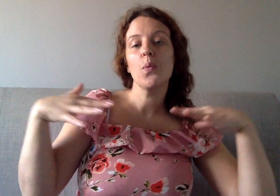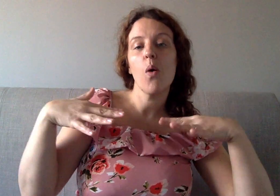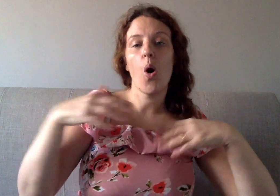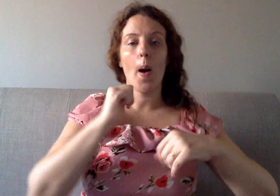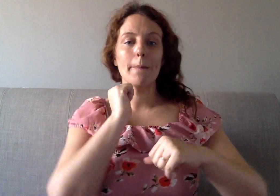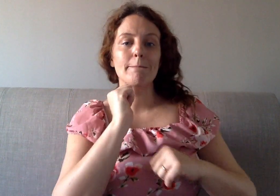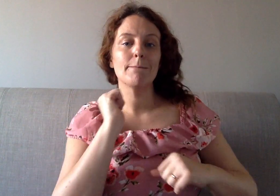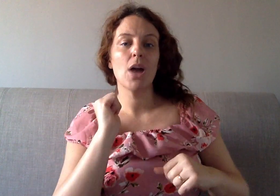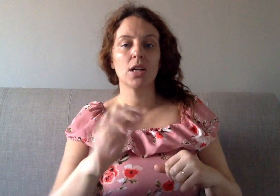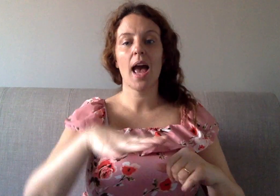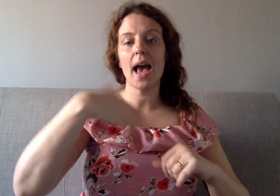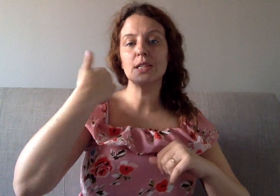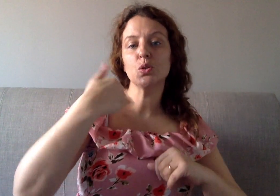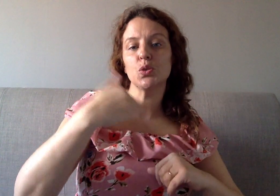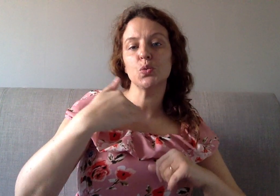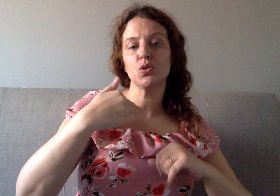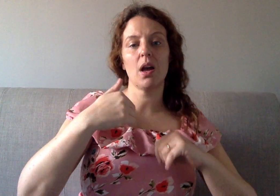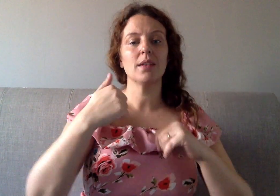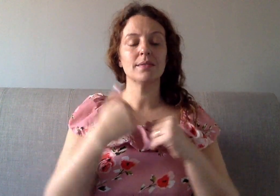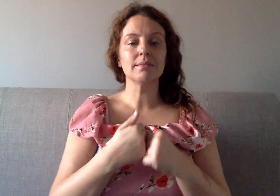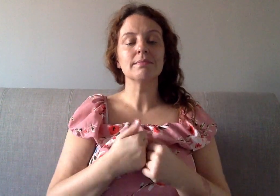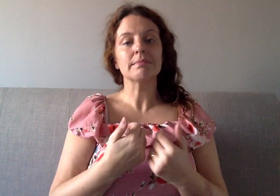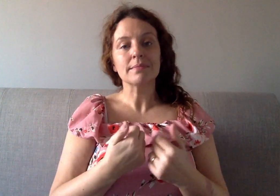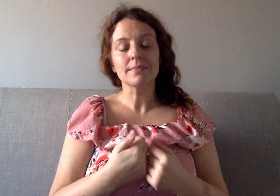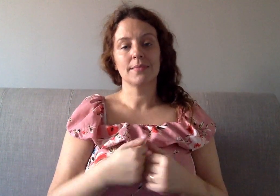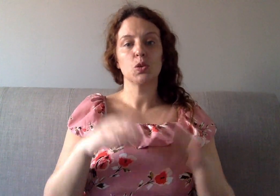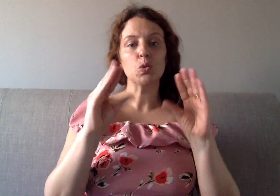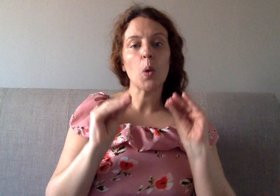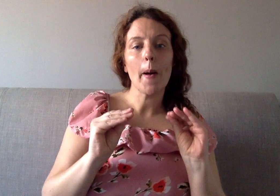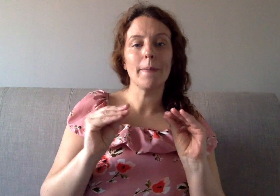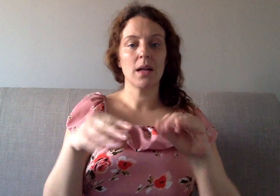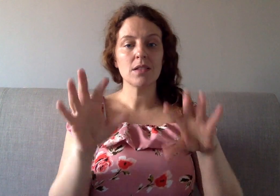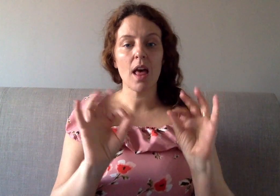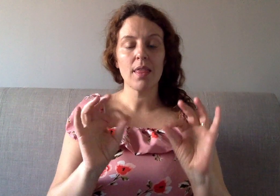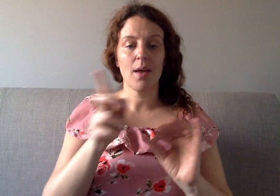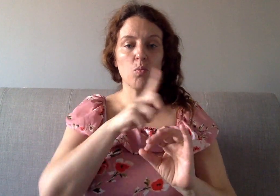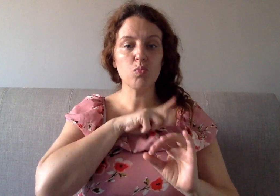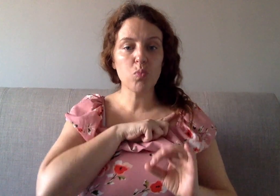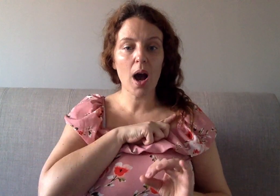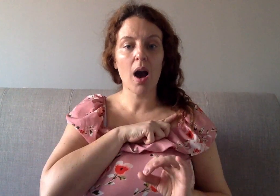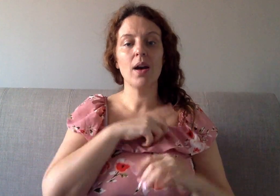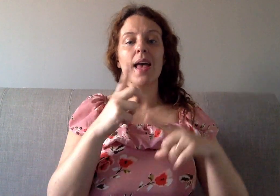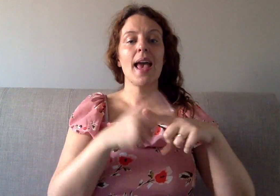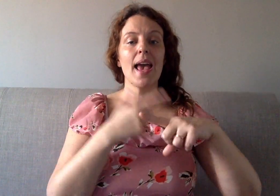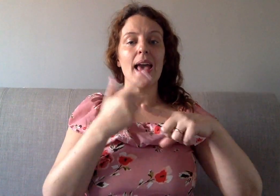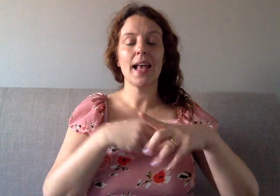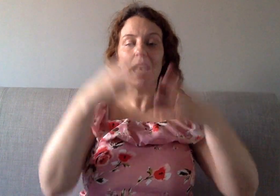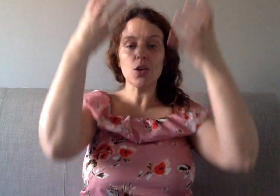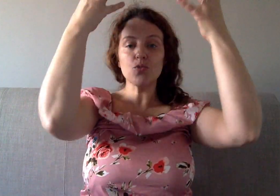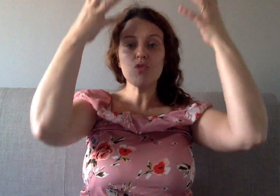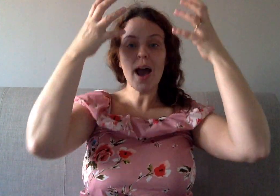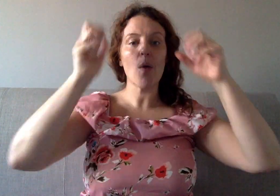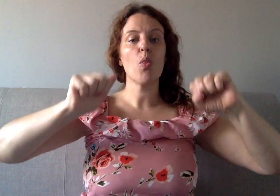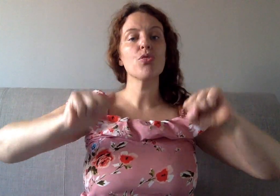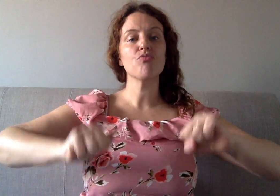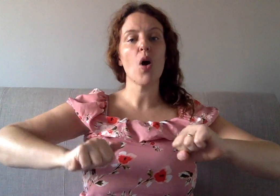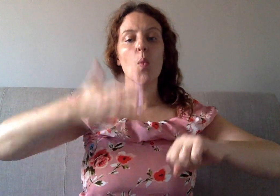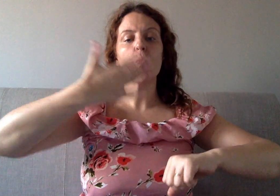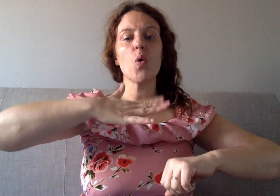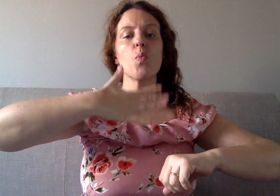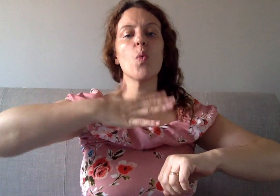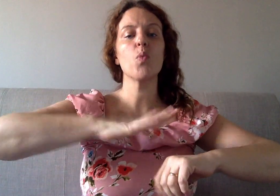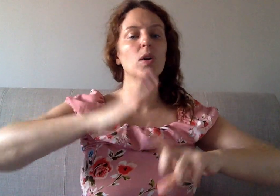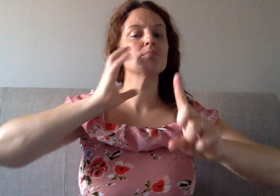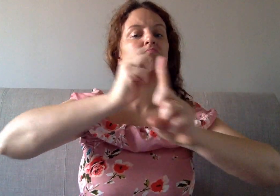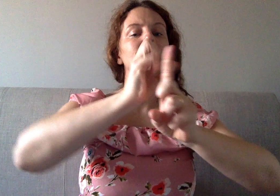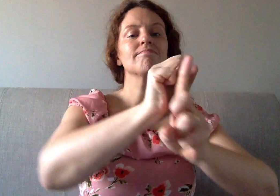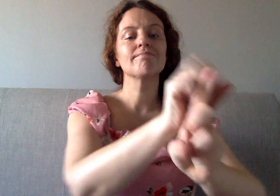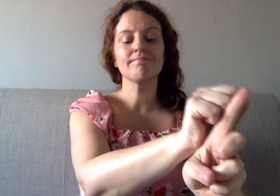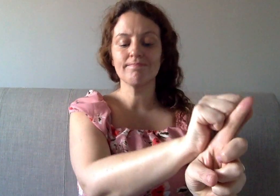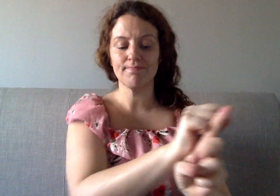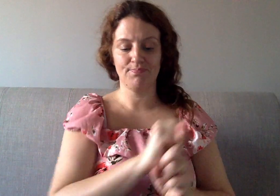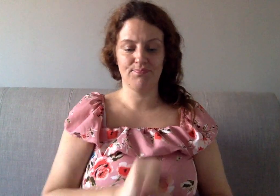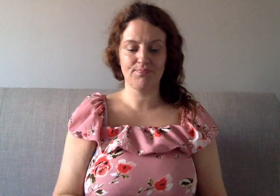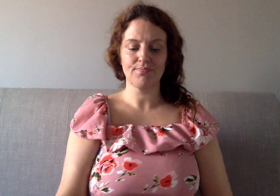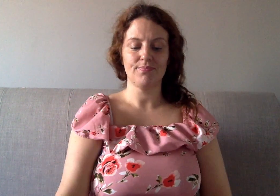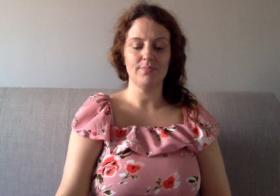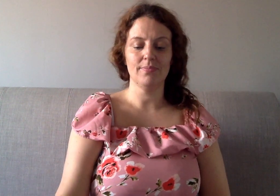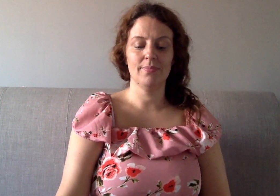They were at War, murdered, executed, and would stop at nothing for the English Crown and Throne.